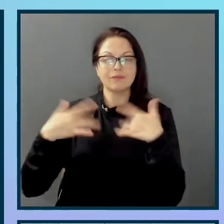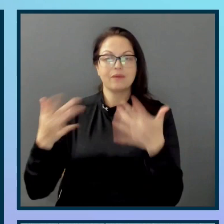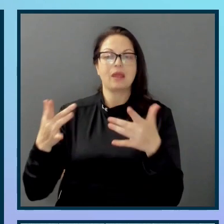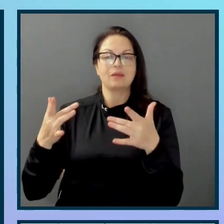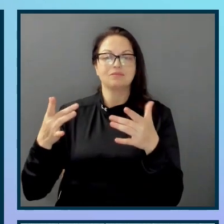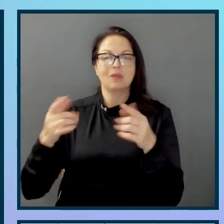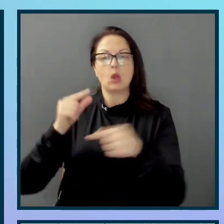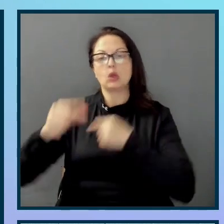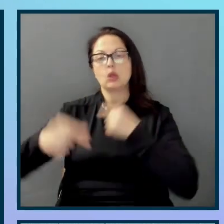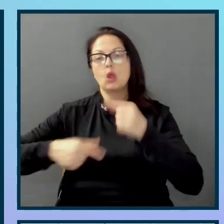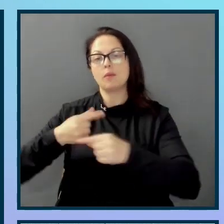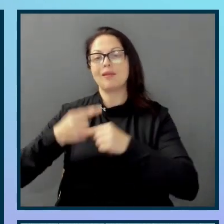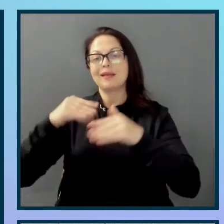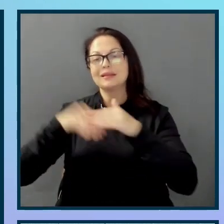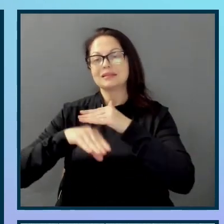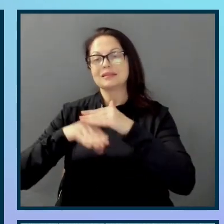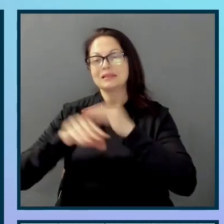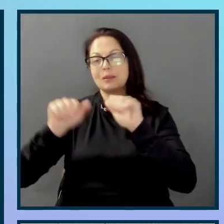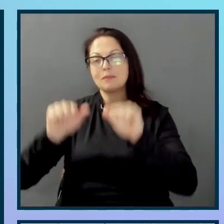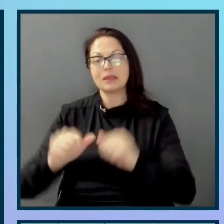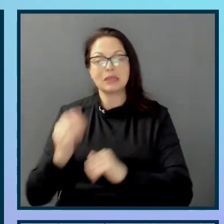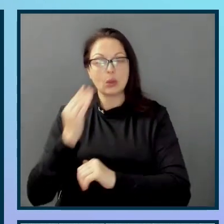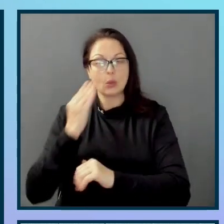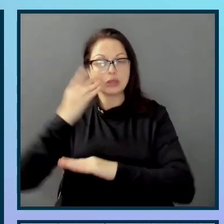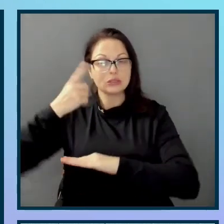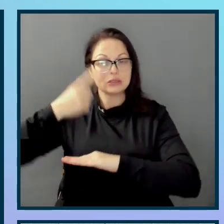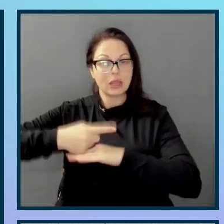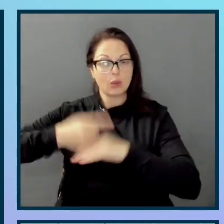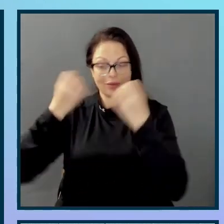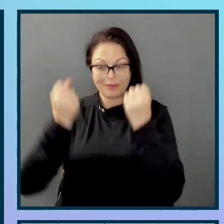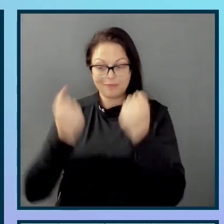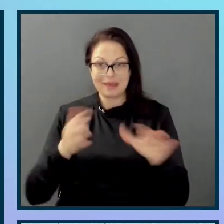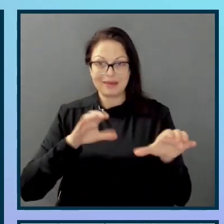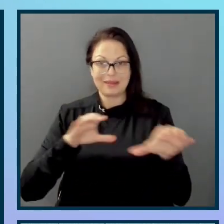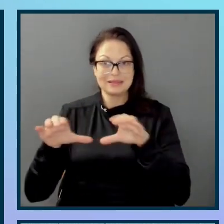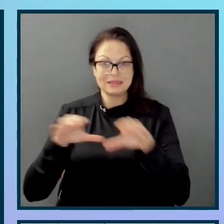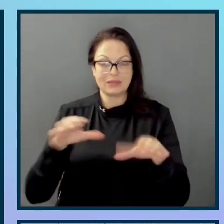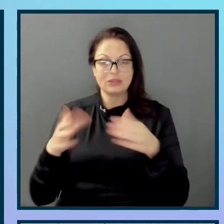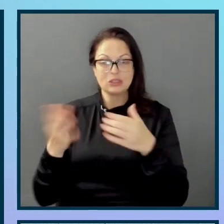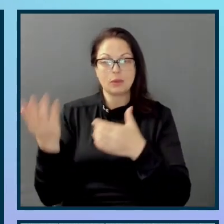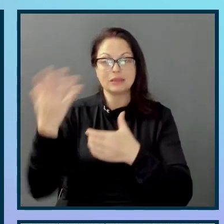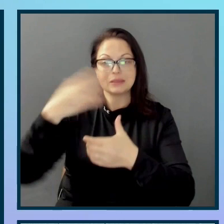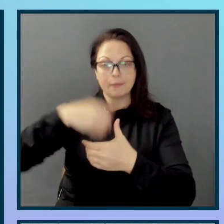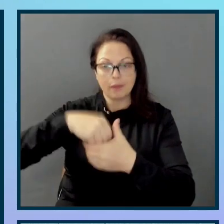where there are several activities to participate in, such as hackathons, simulation events,